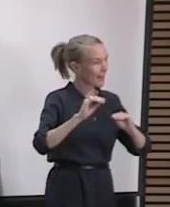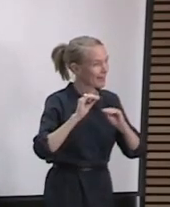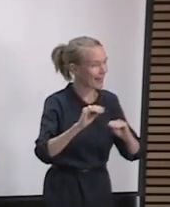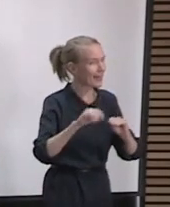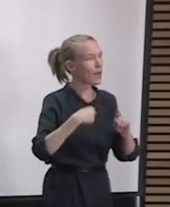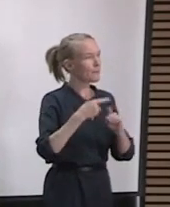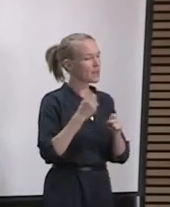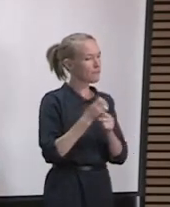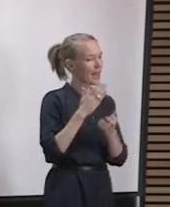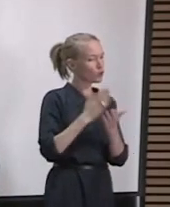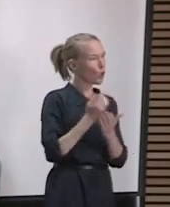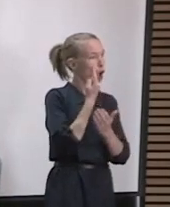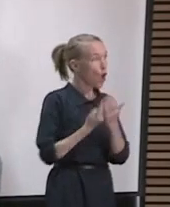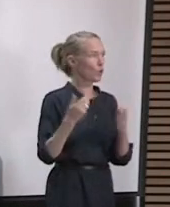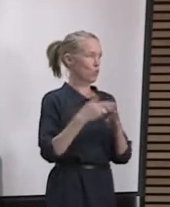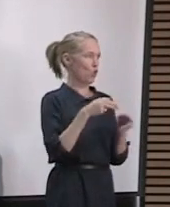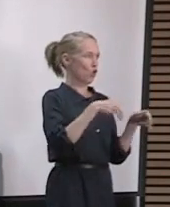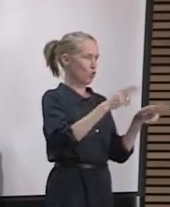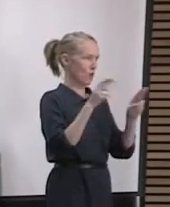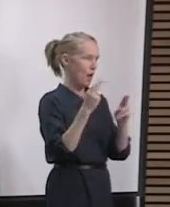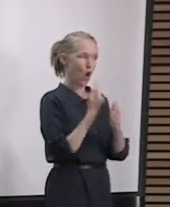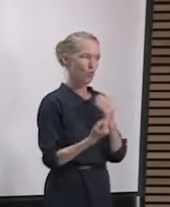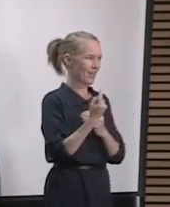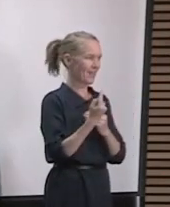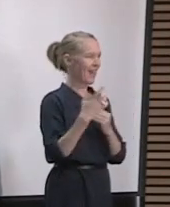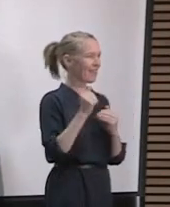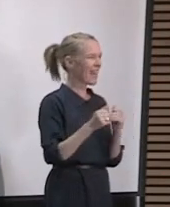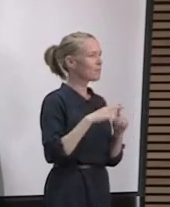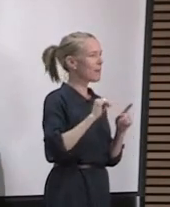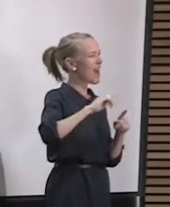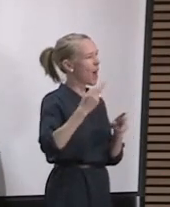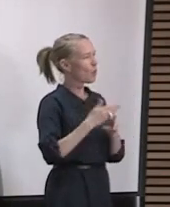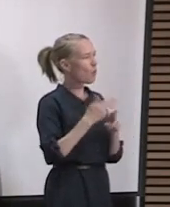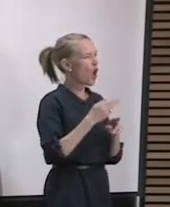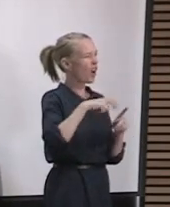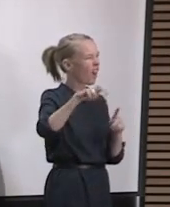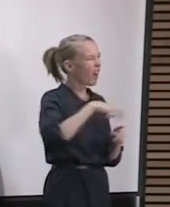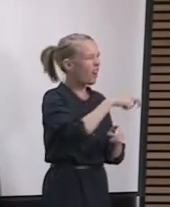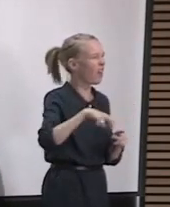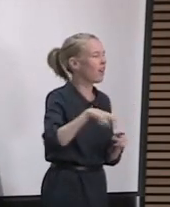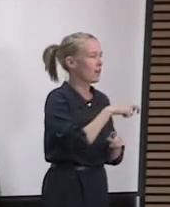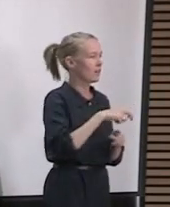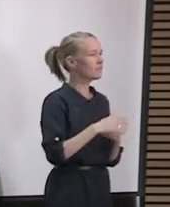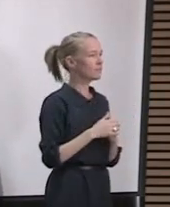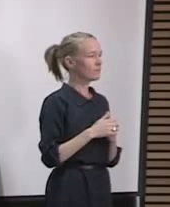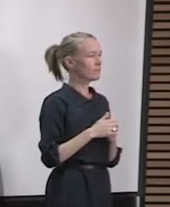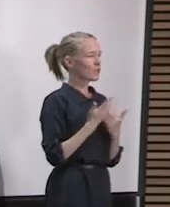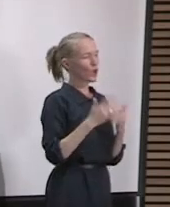accountability, improve the support for regular testing, improve the training. And assurance of not working in other sites. I can't tell you